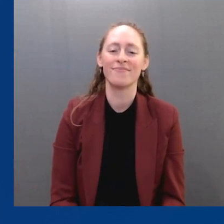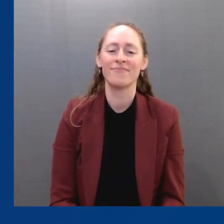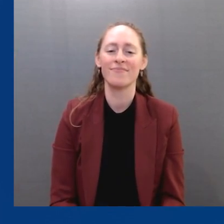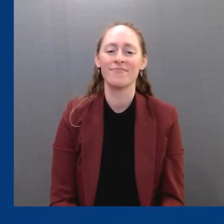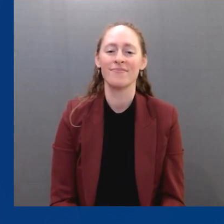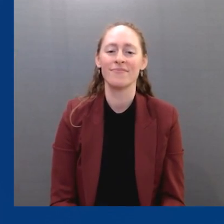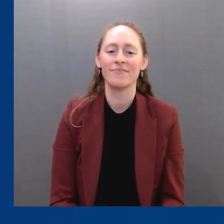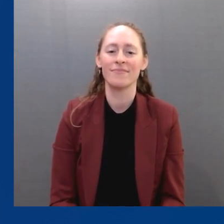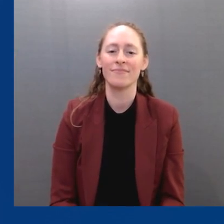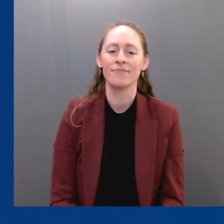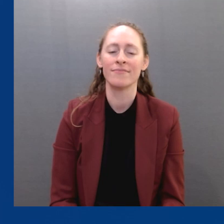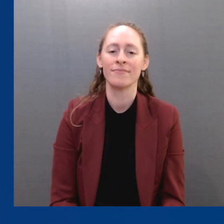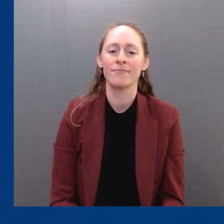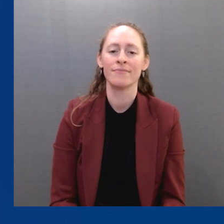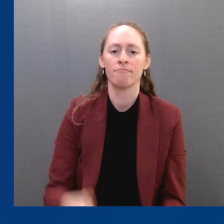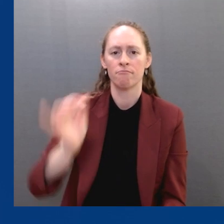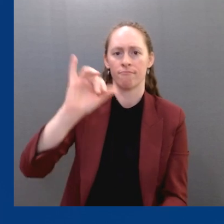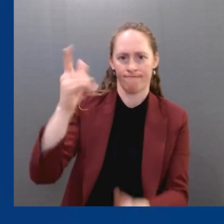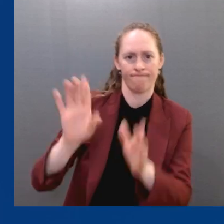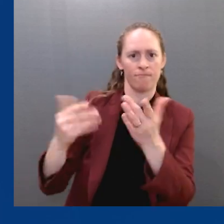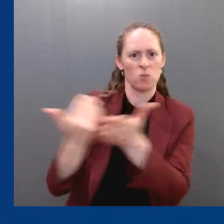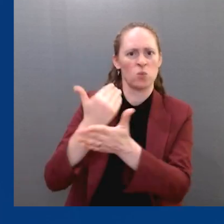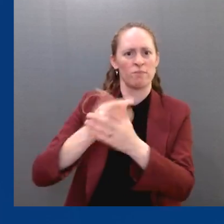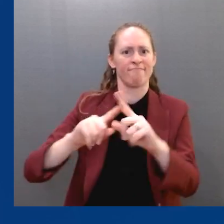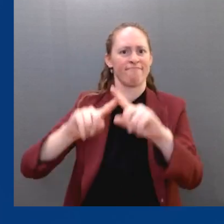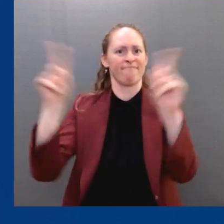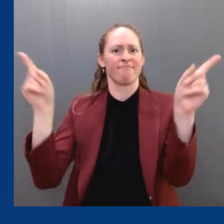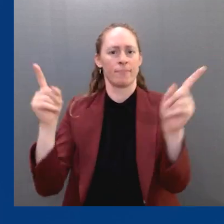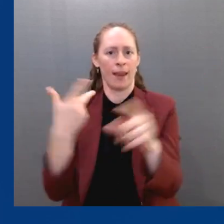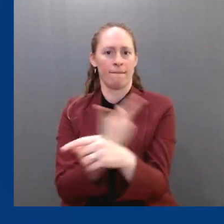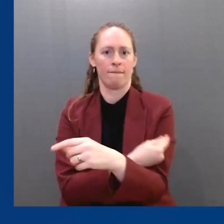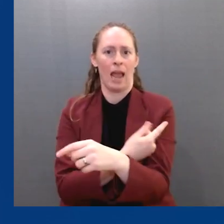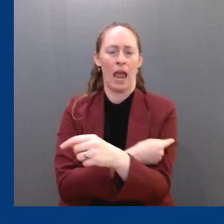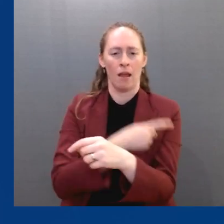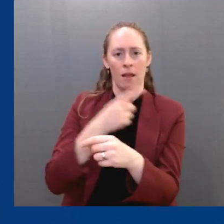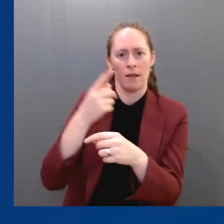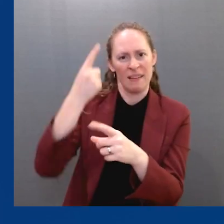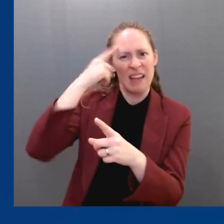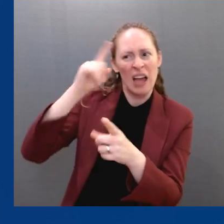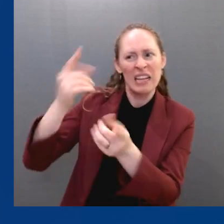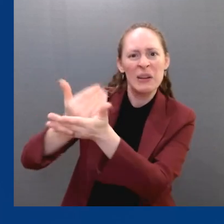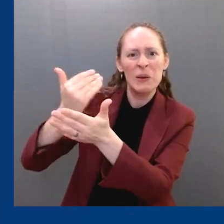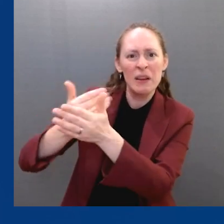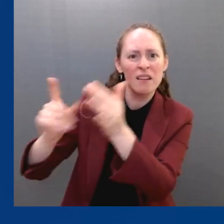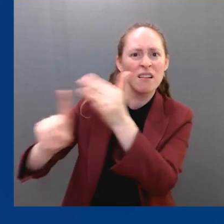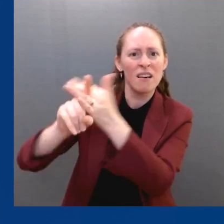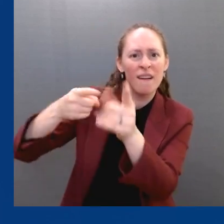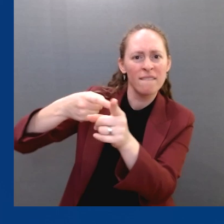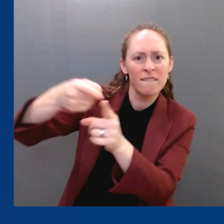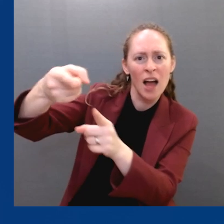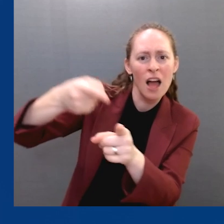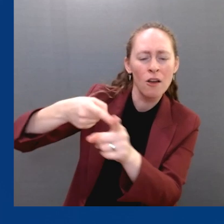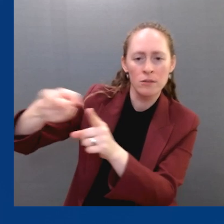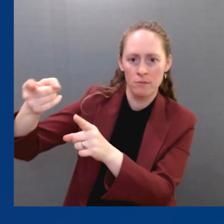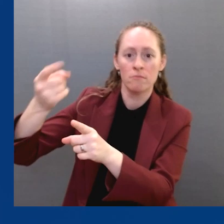as directed by FDA and FDA's recommendations about what specific make up of that vaccine will be.